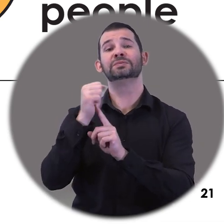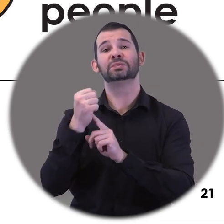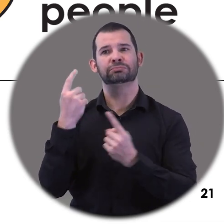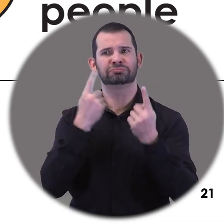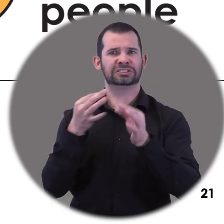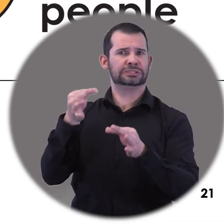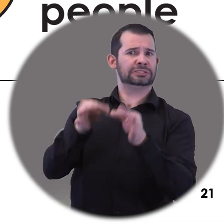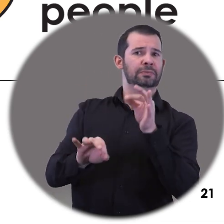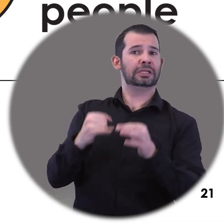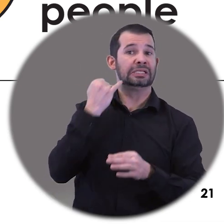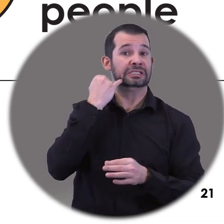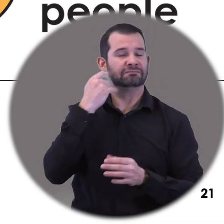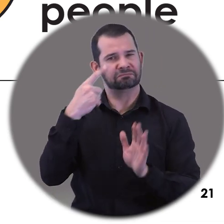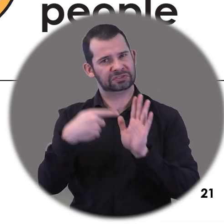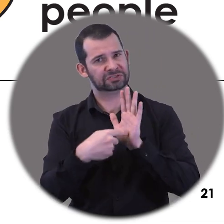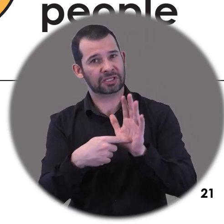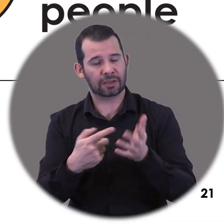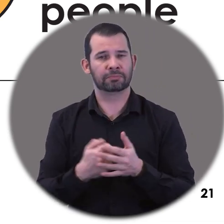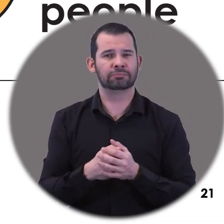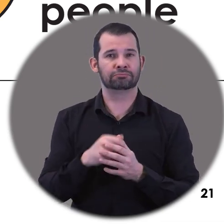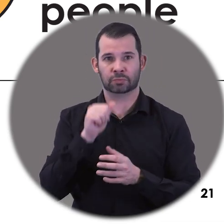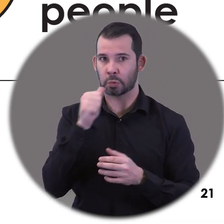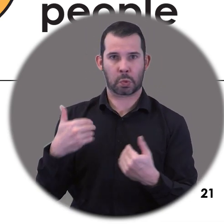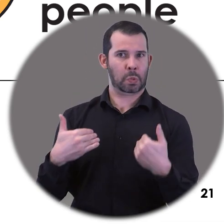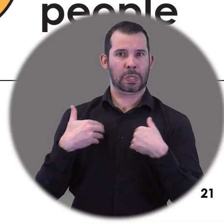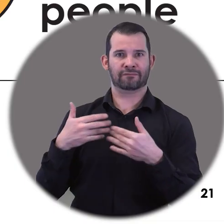Your tax situation is simple if, for example,